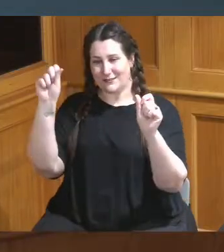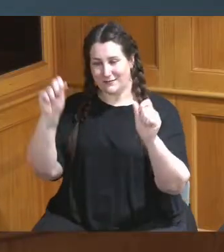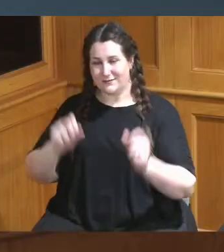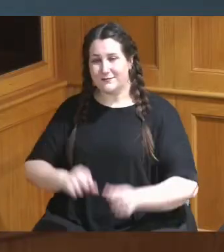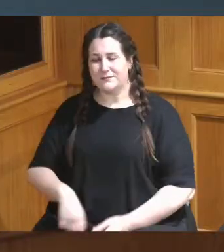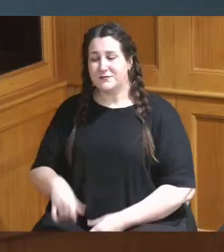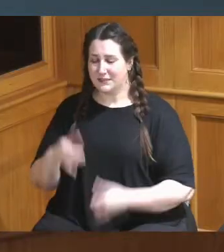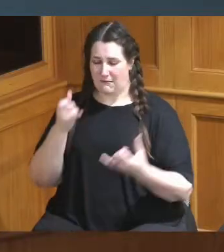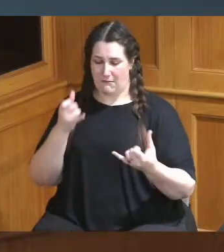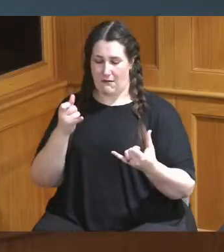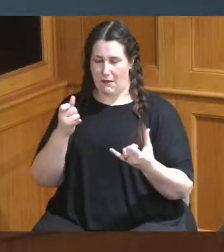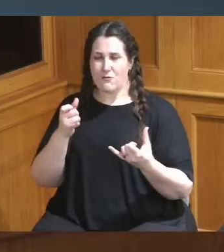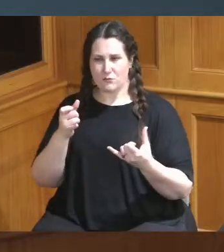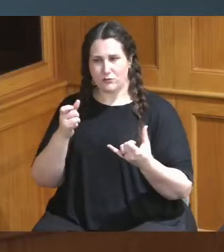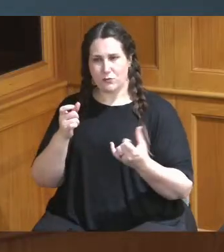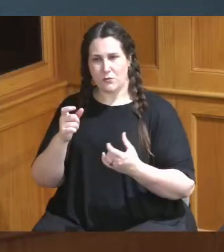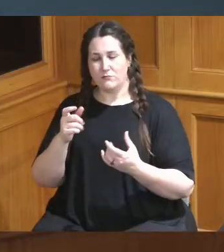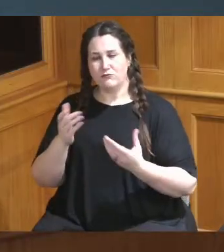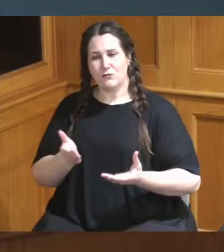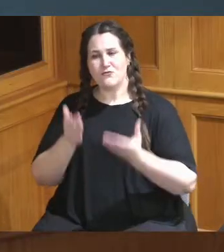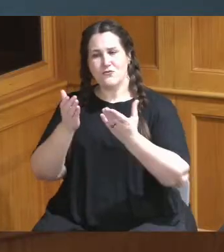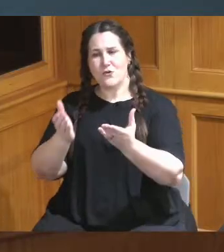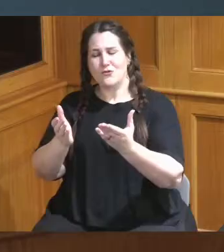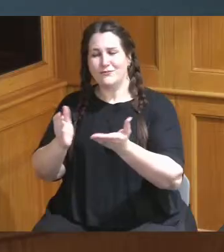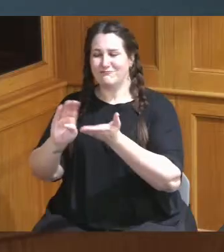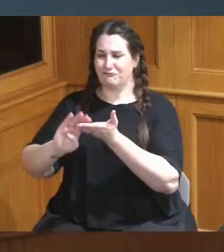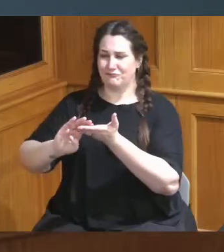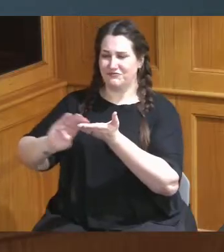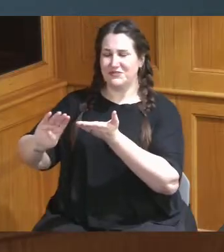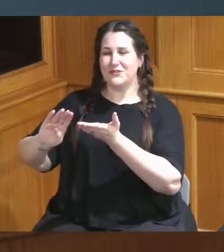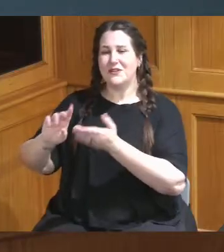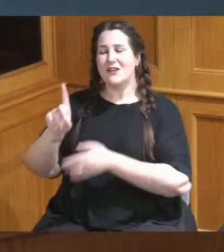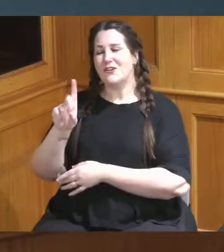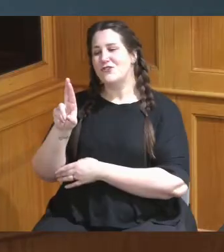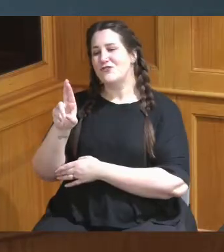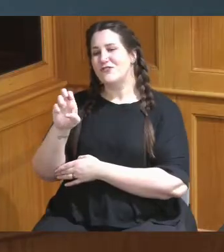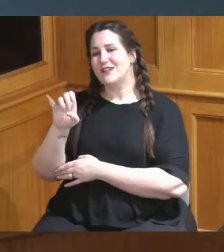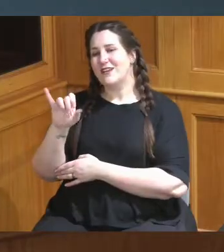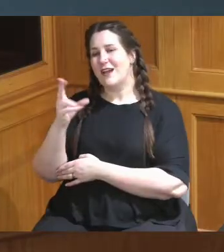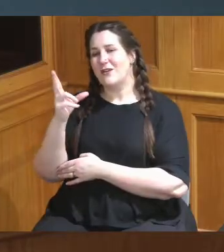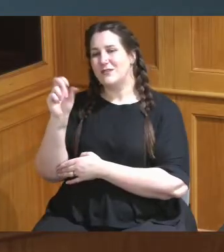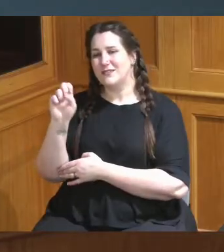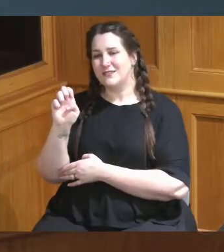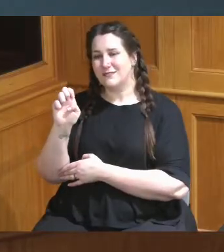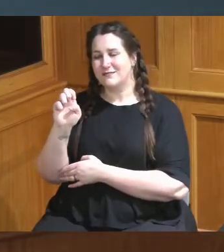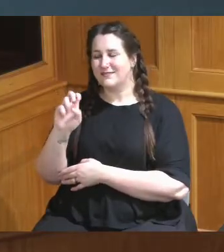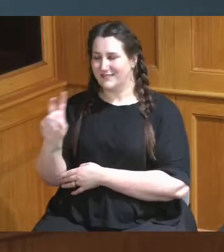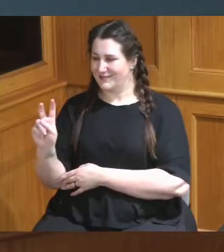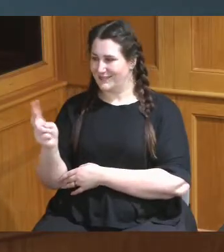At this time, I'd like to make a motion to excuse Commissioner Driehaus. Second. Commissioner